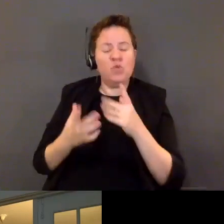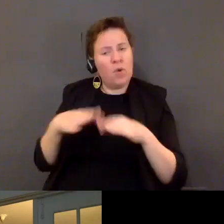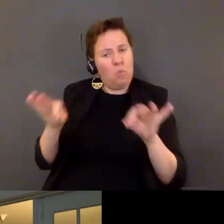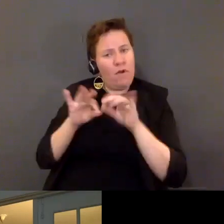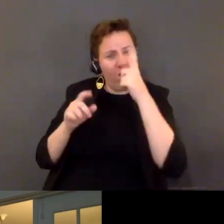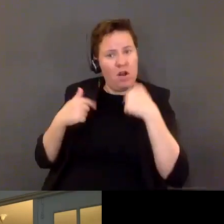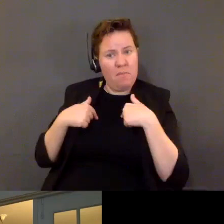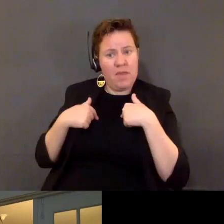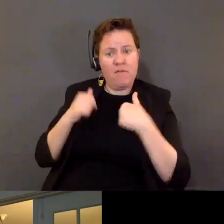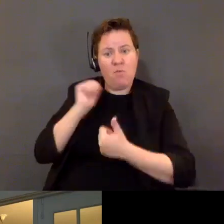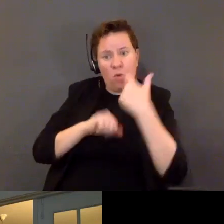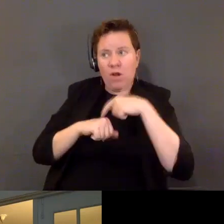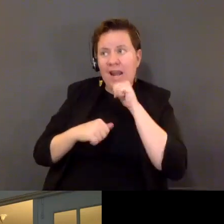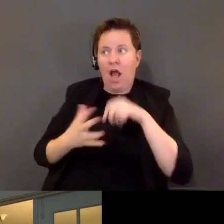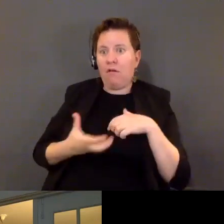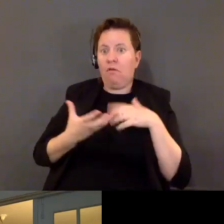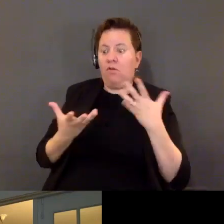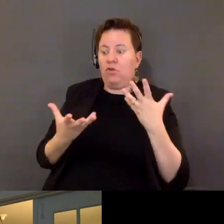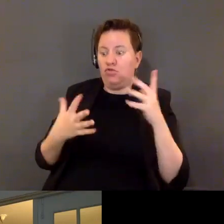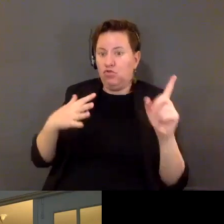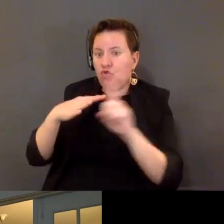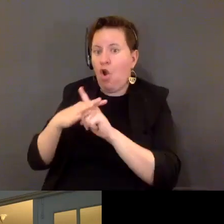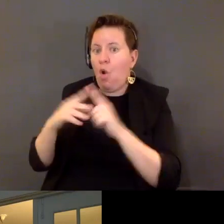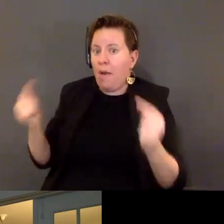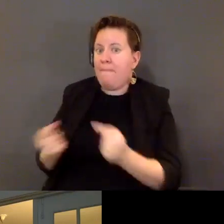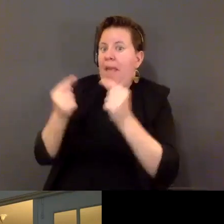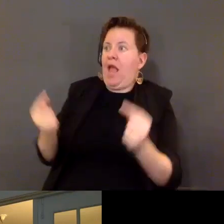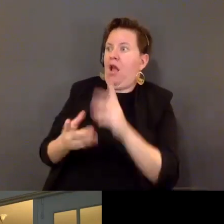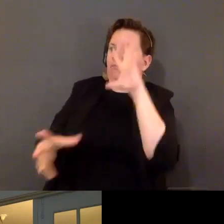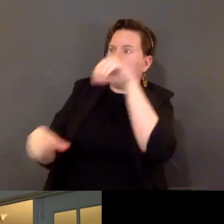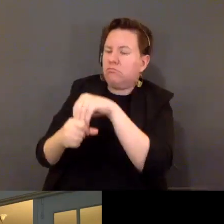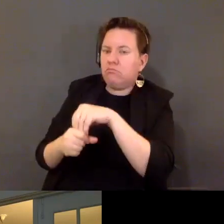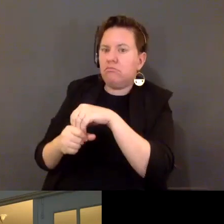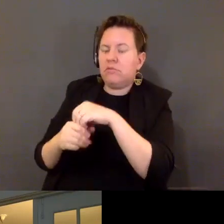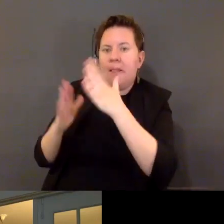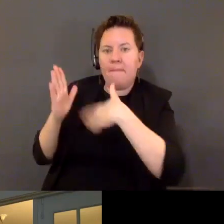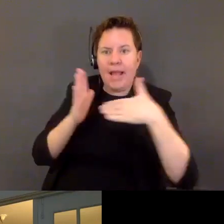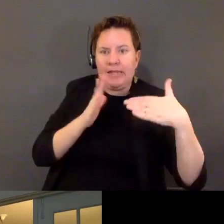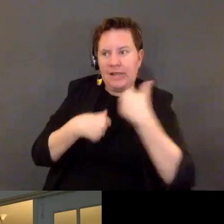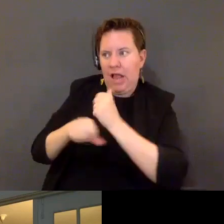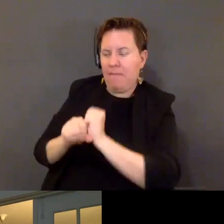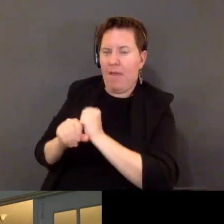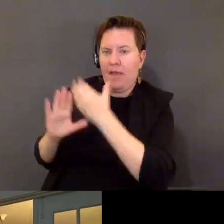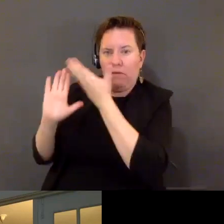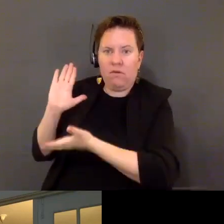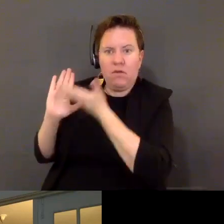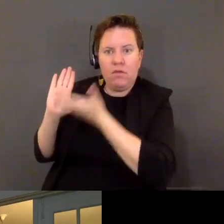not to bring pain into the portraits i do um because even the ones i've done that are joyous